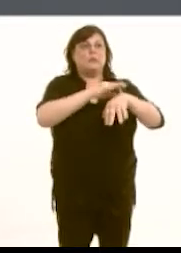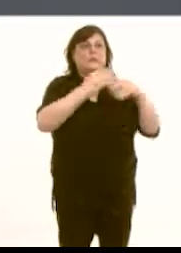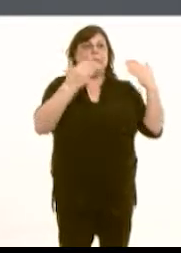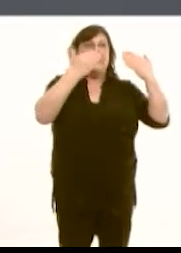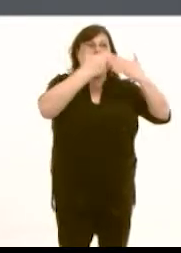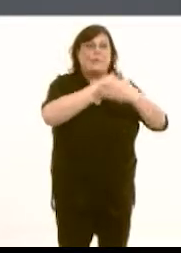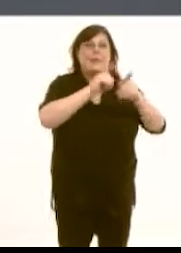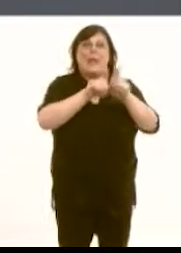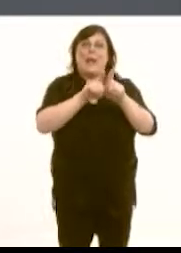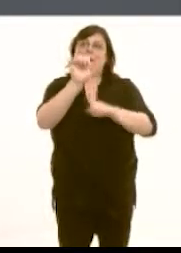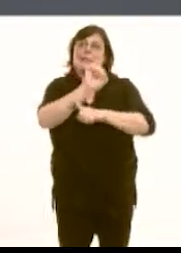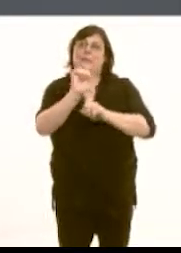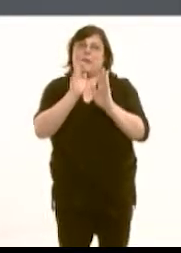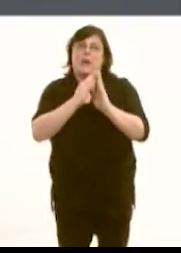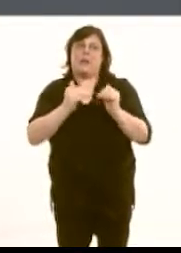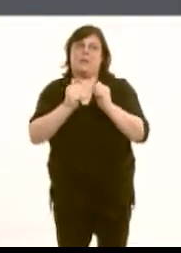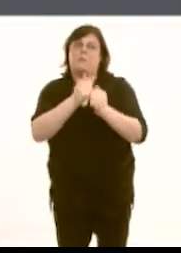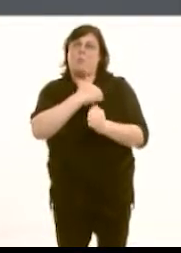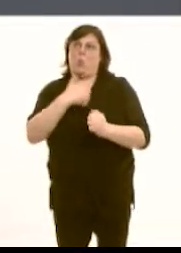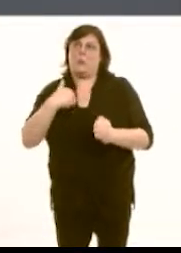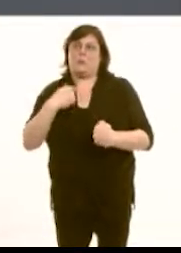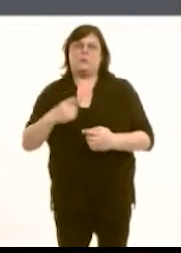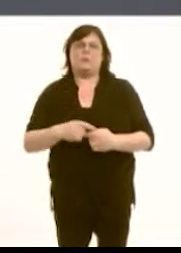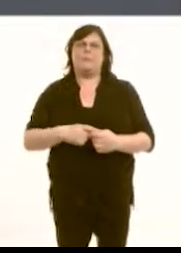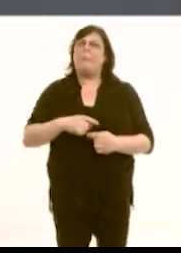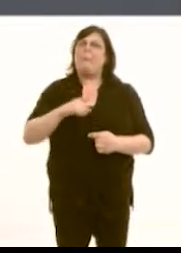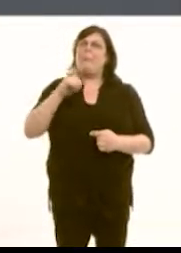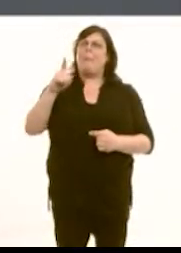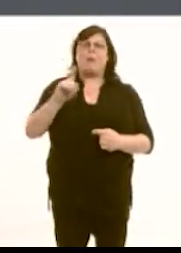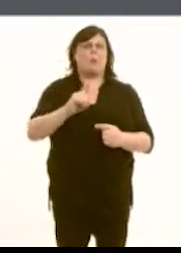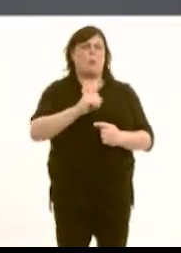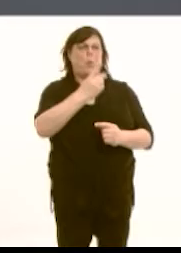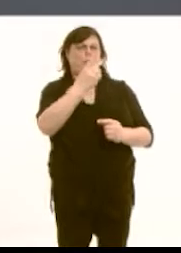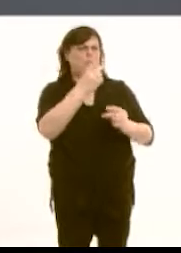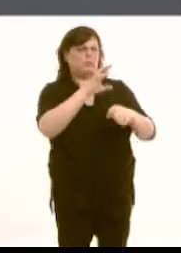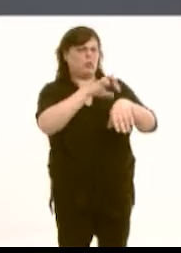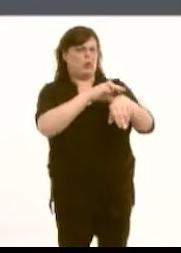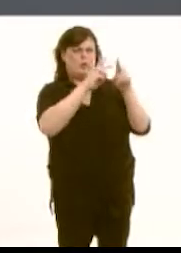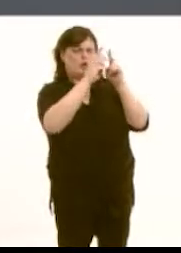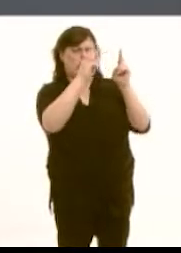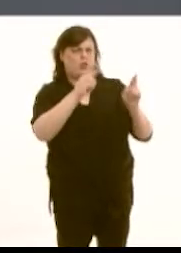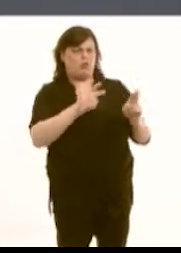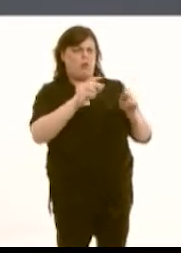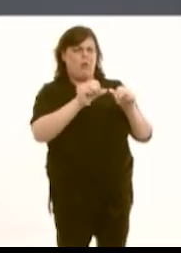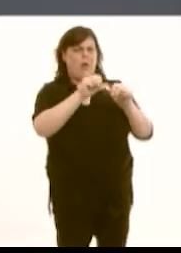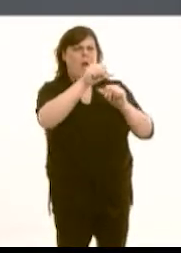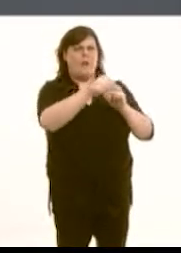Why is it, then, that not one single surgery is offering appointments after 6.30 p.m. in